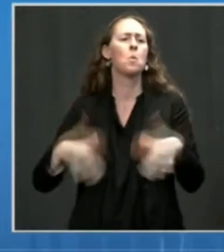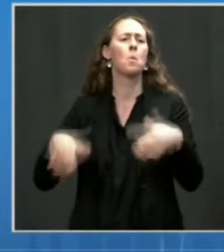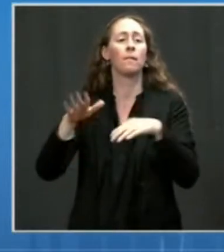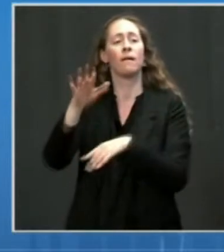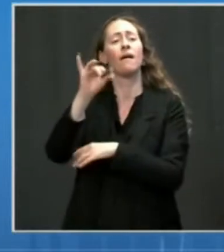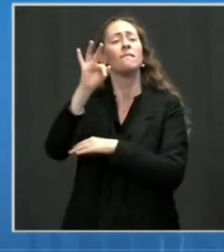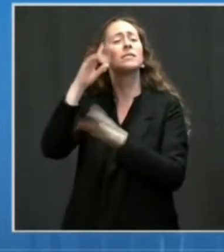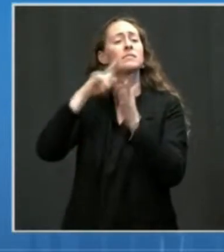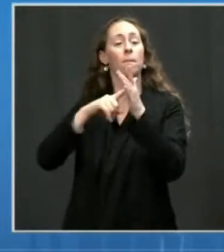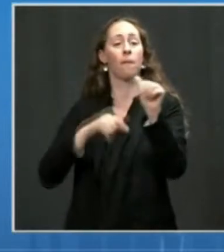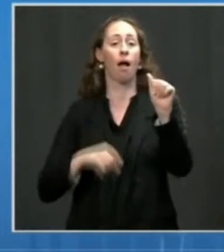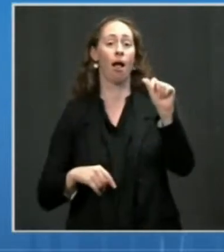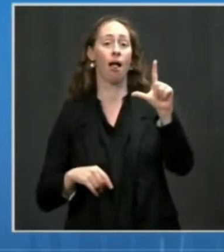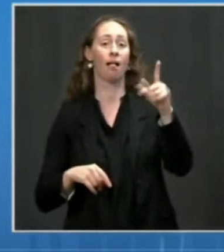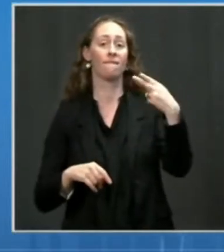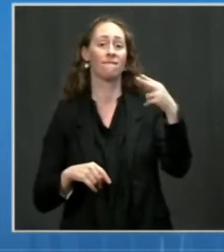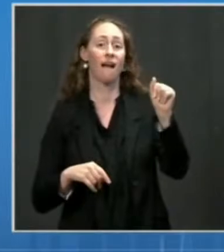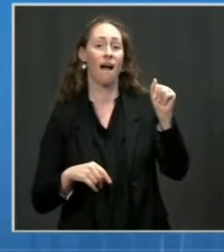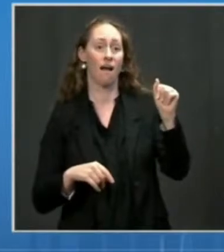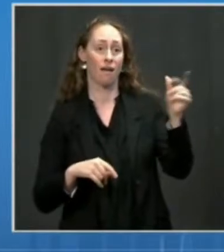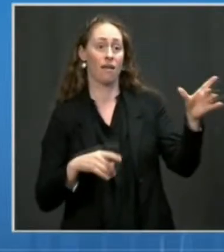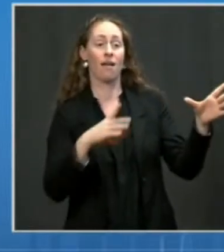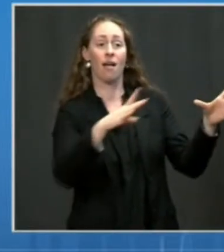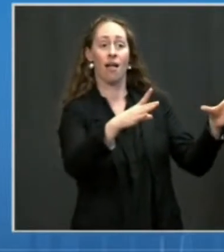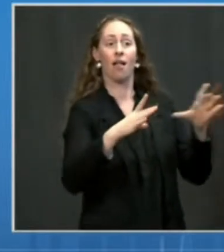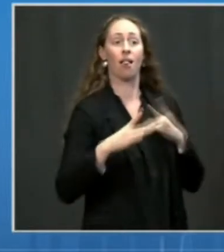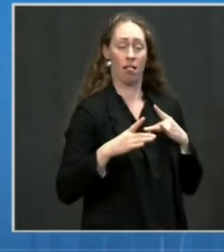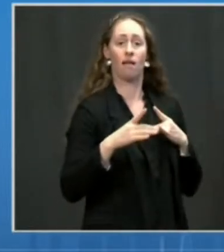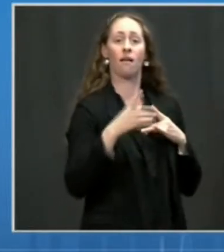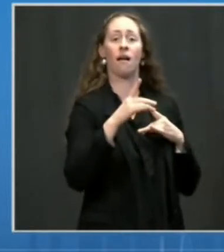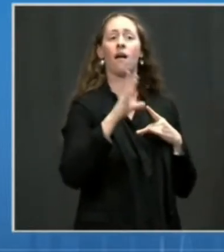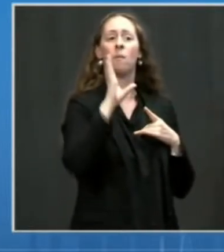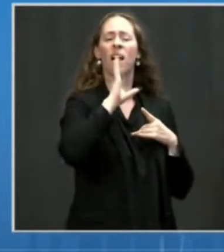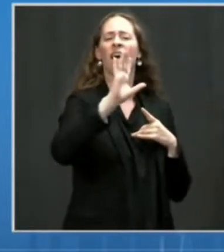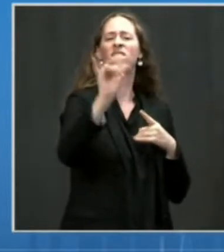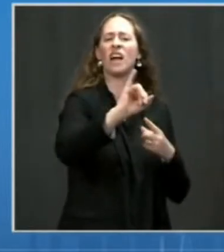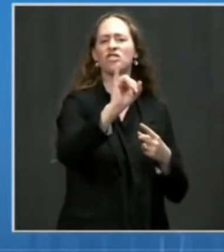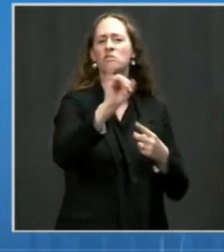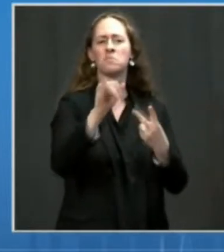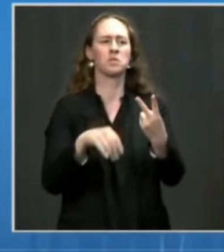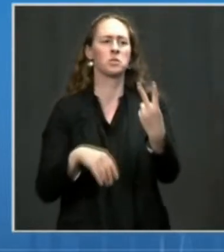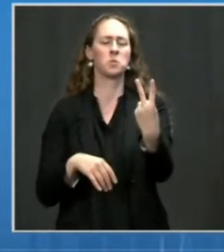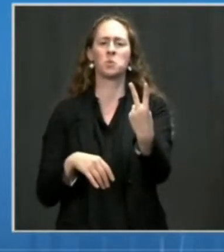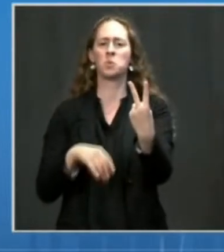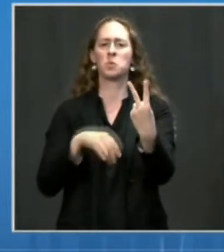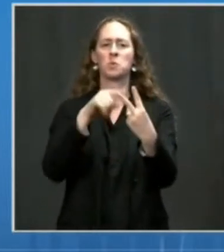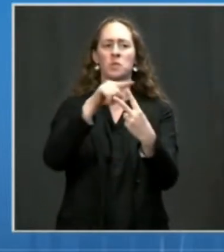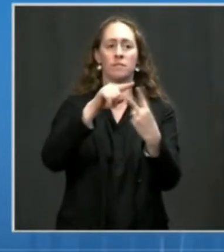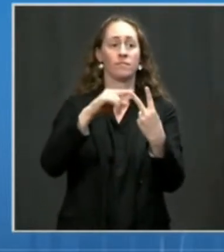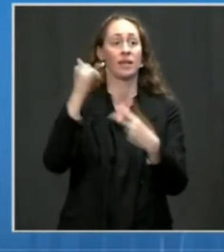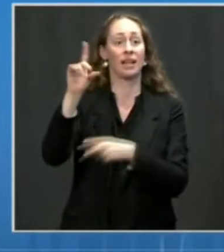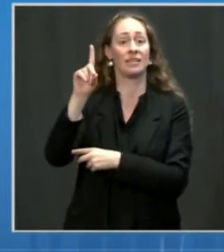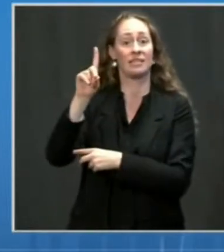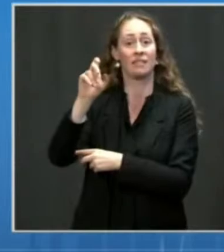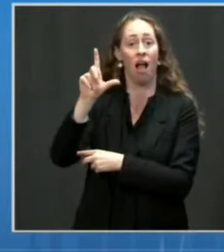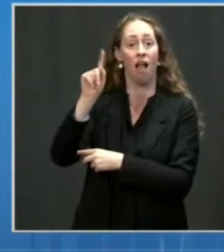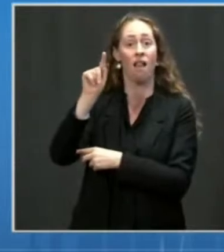HIGHLY CONTAGIOUS. TO PUT THIS IN PERSPECTIVE, IF YOU GET SICK WITH THE ALPHA VARIANT, YOU COULD INFECT ABOUT